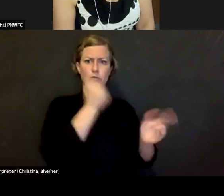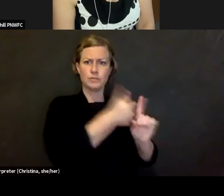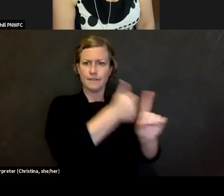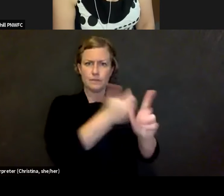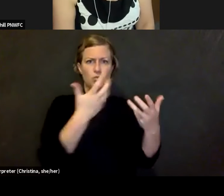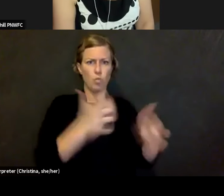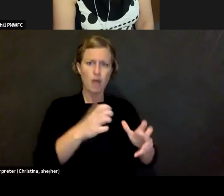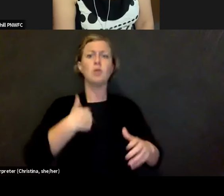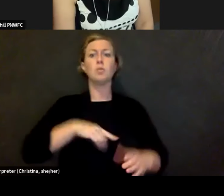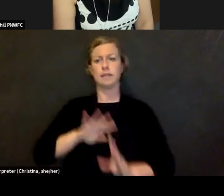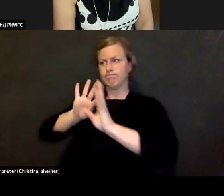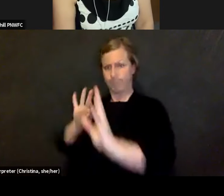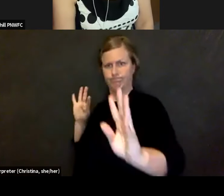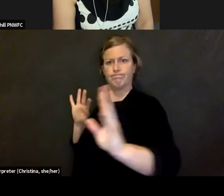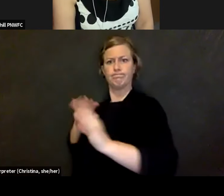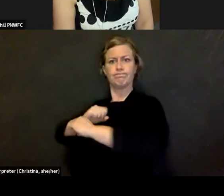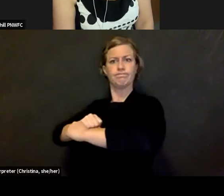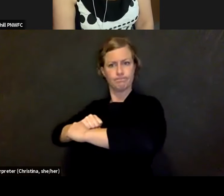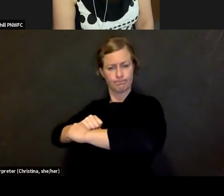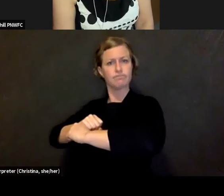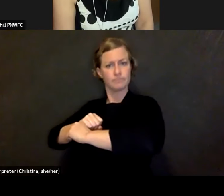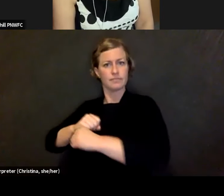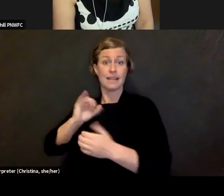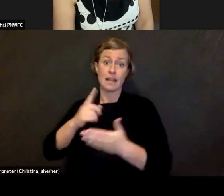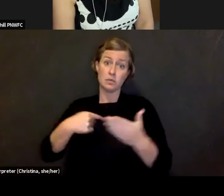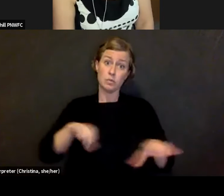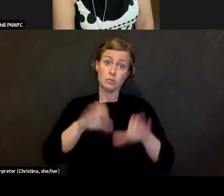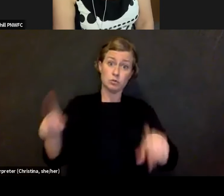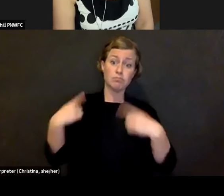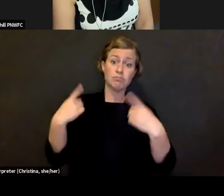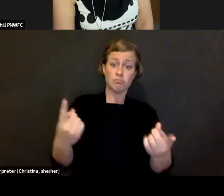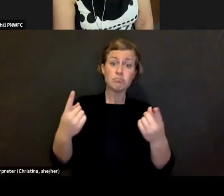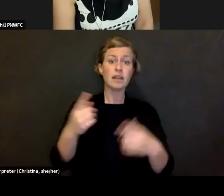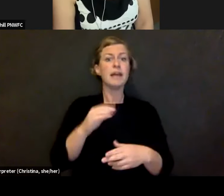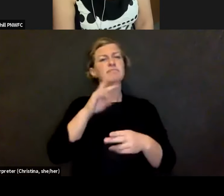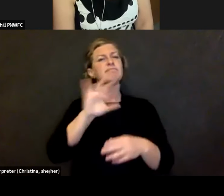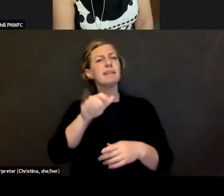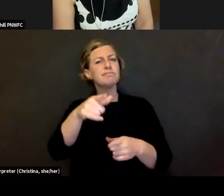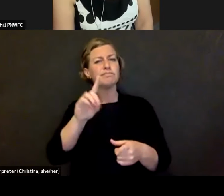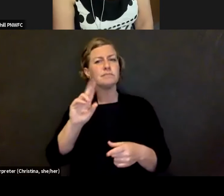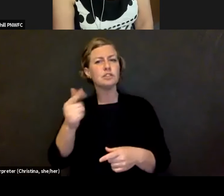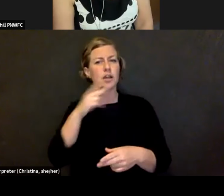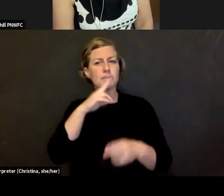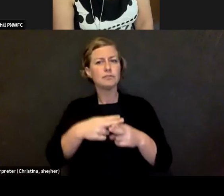standing up for themselves for some reason. So since then, that's what we have